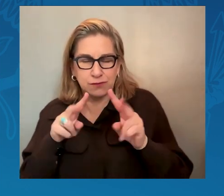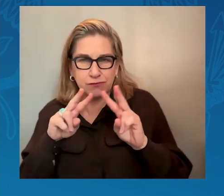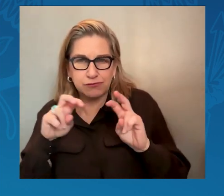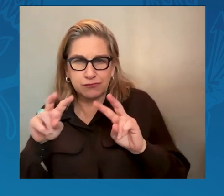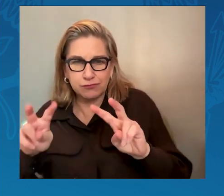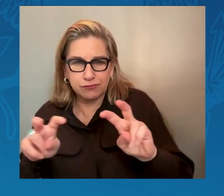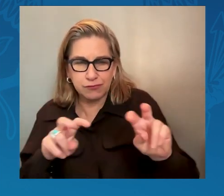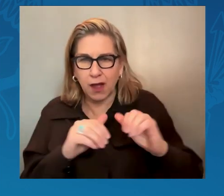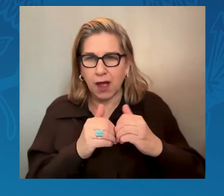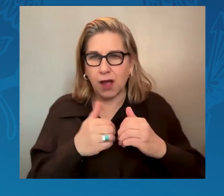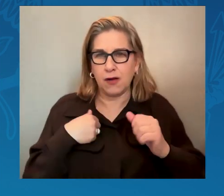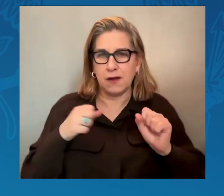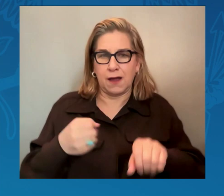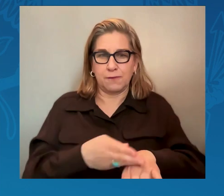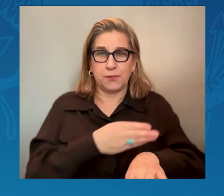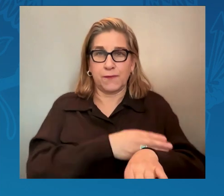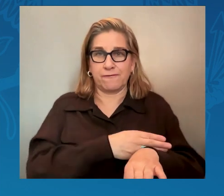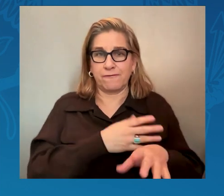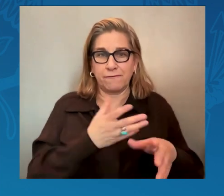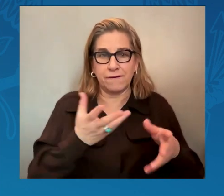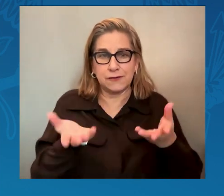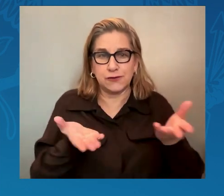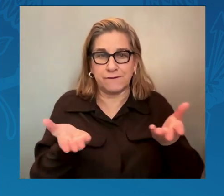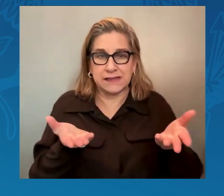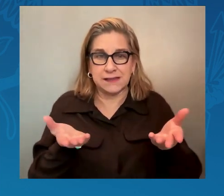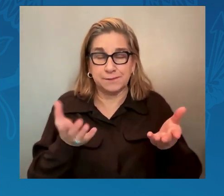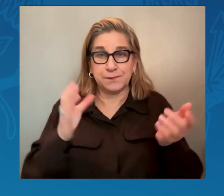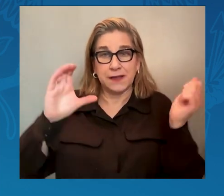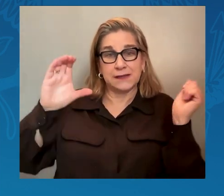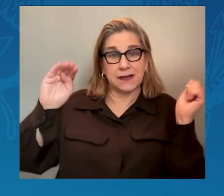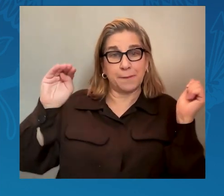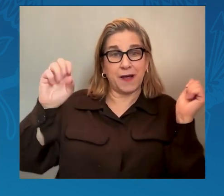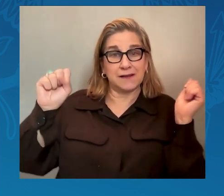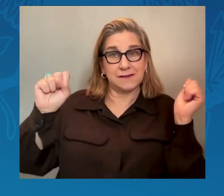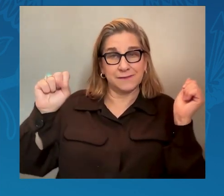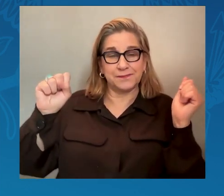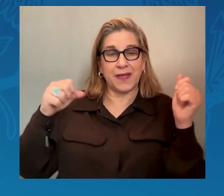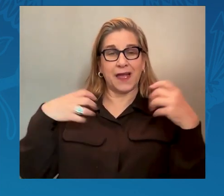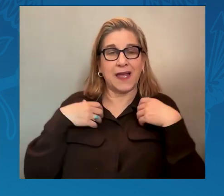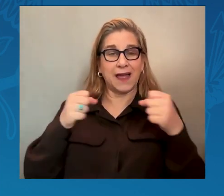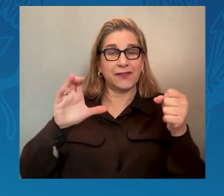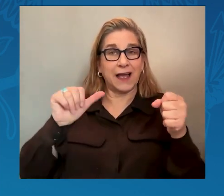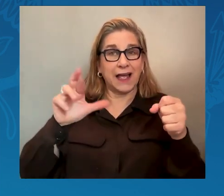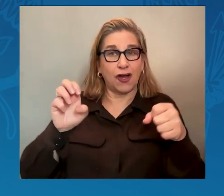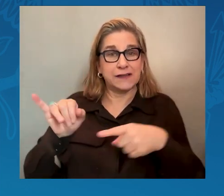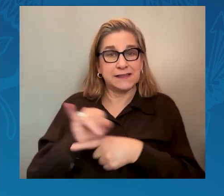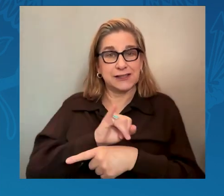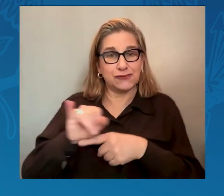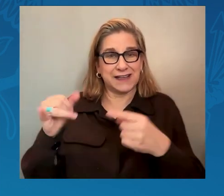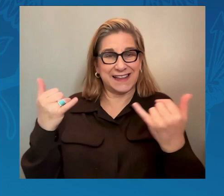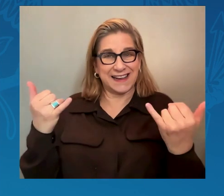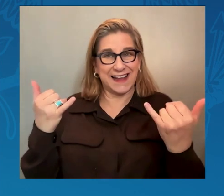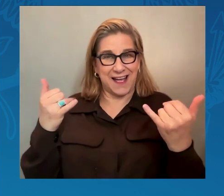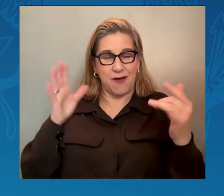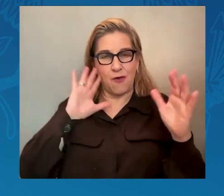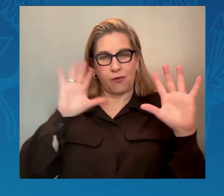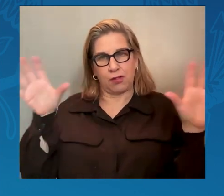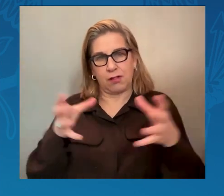the health care industry is going to be convened. We're going to bring together through the administrators leadership,